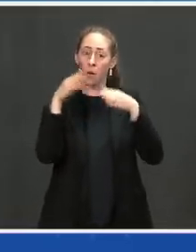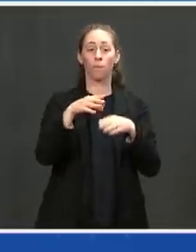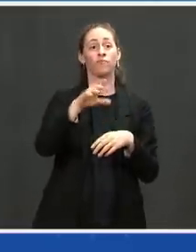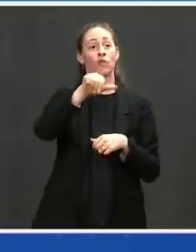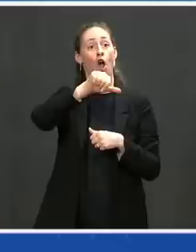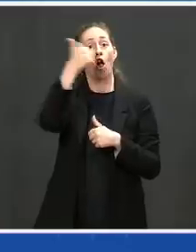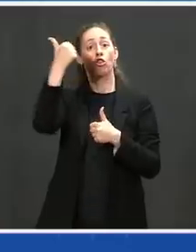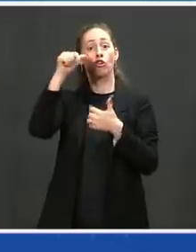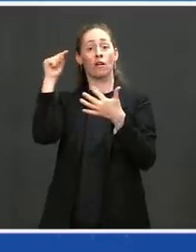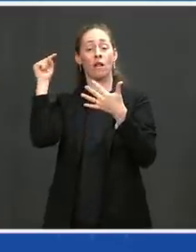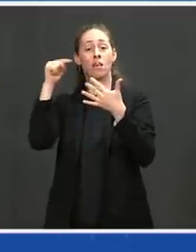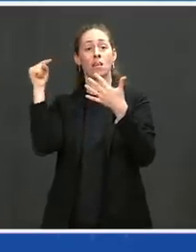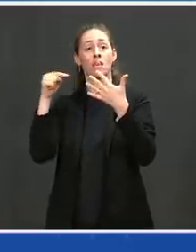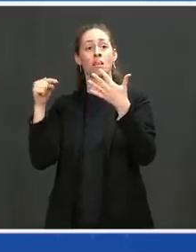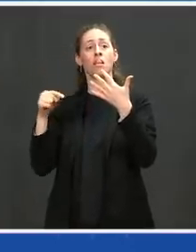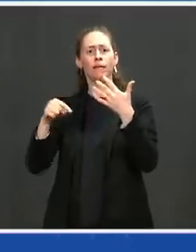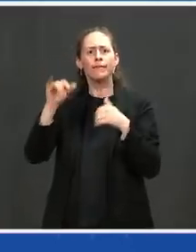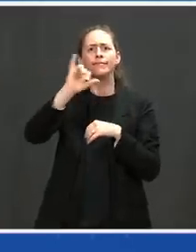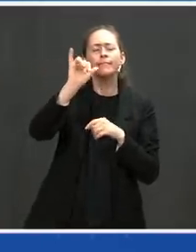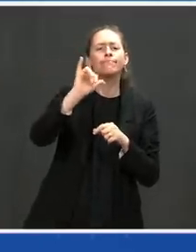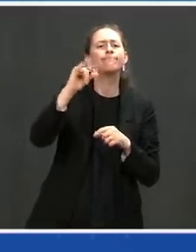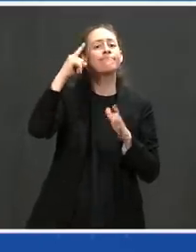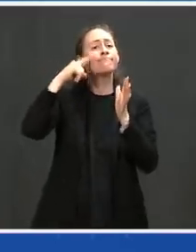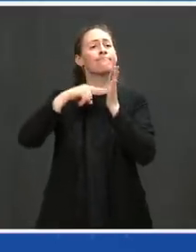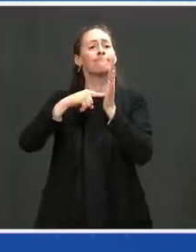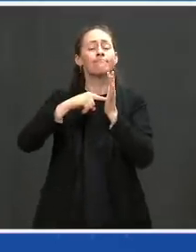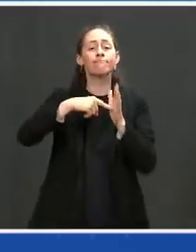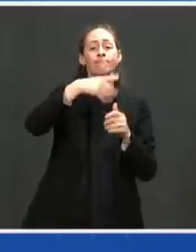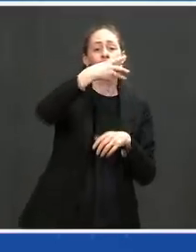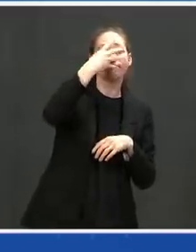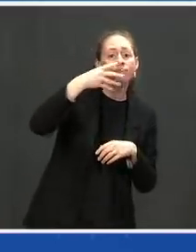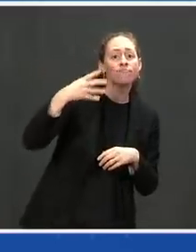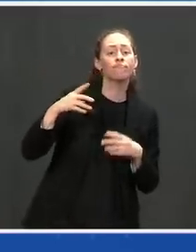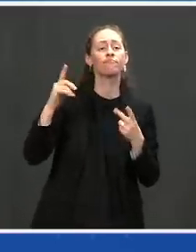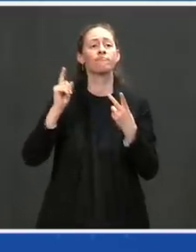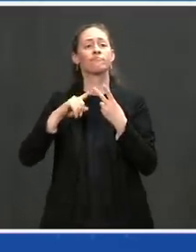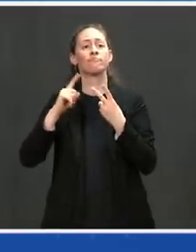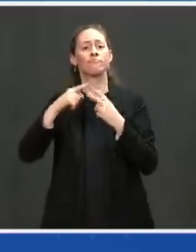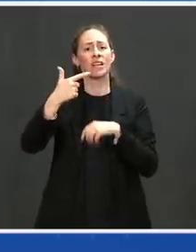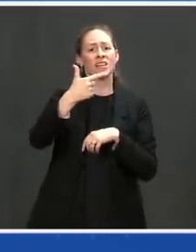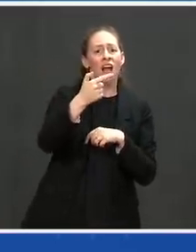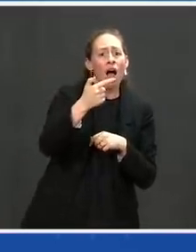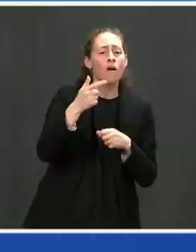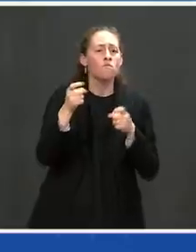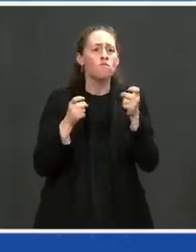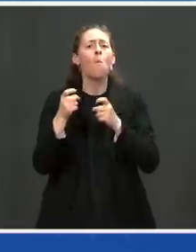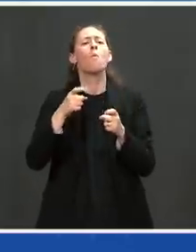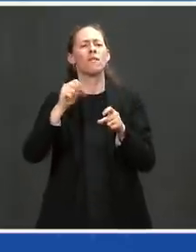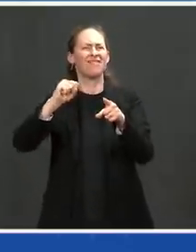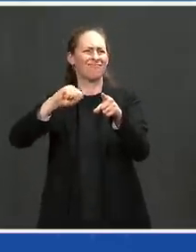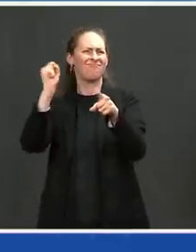from immigration to guns and the other things you mentioned, are long-term problems; they've been around a long time.